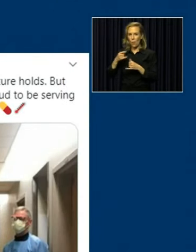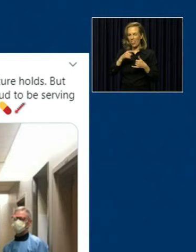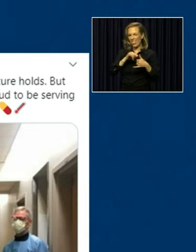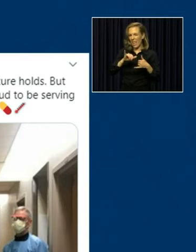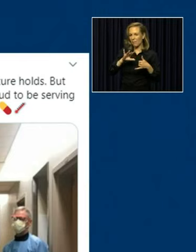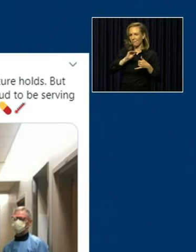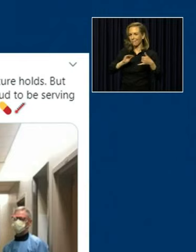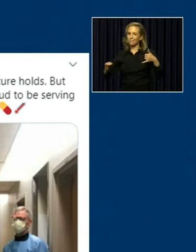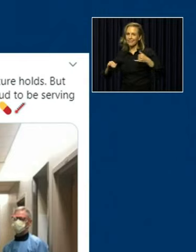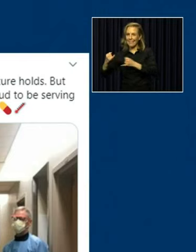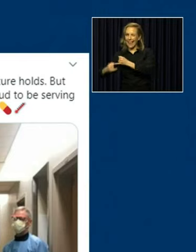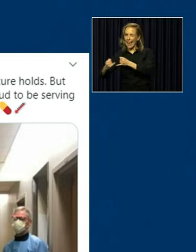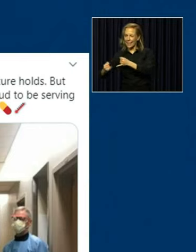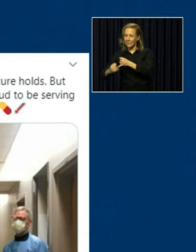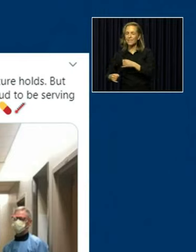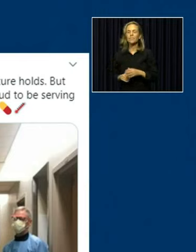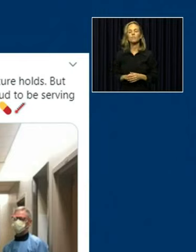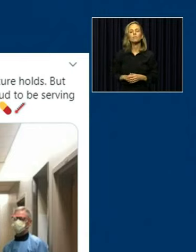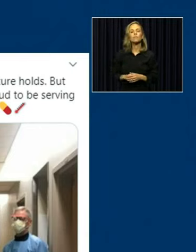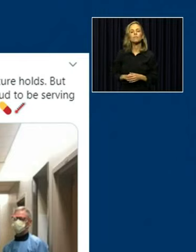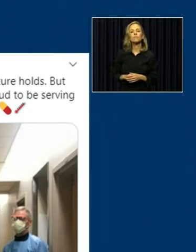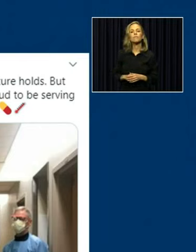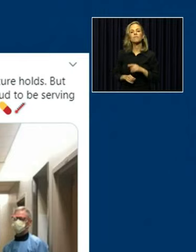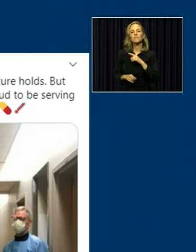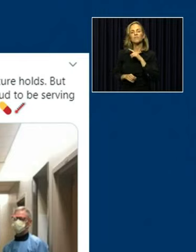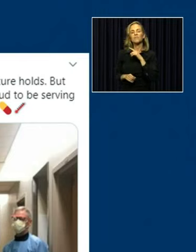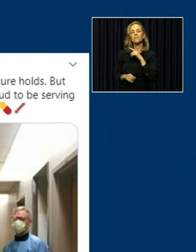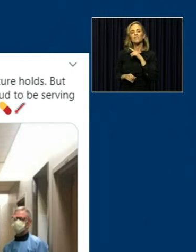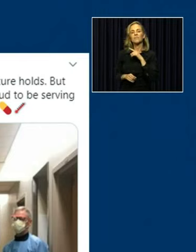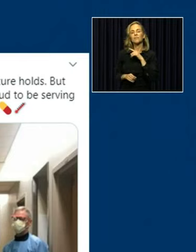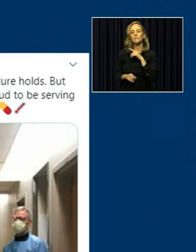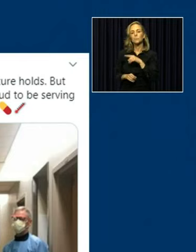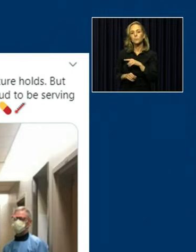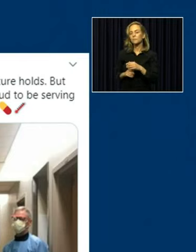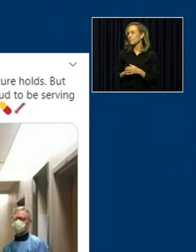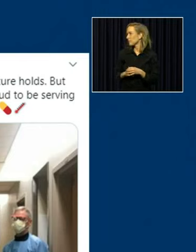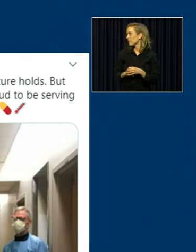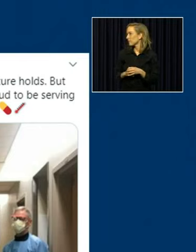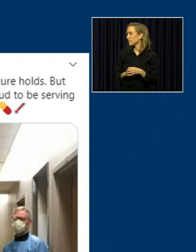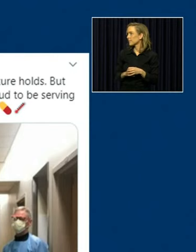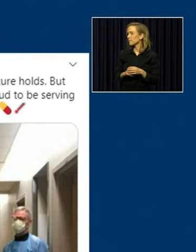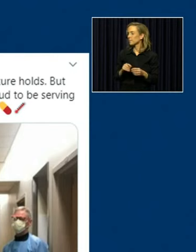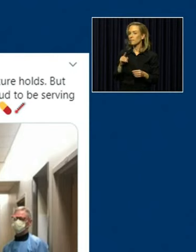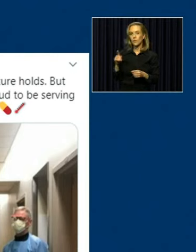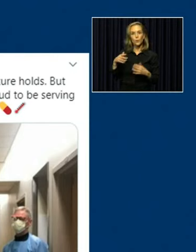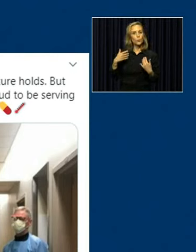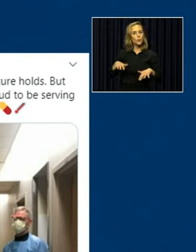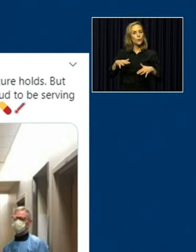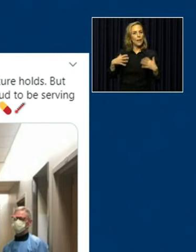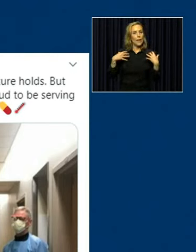OTHER THINGS THAT THEY NEED, AS YOU CAN TELL, THESE KIDS PUT IT